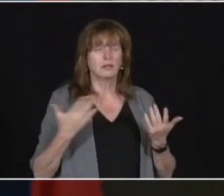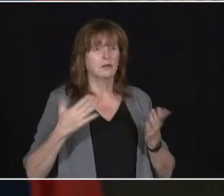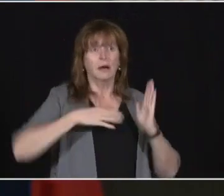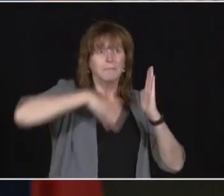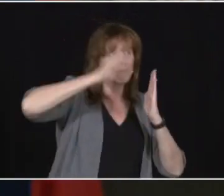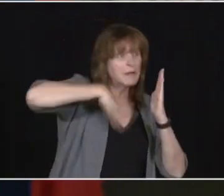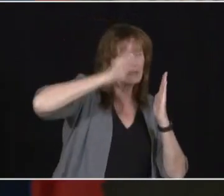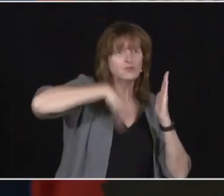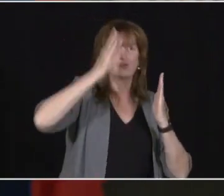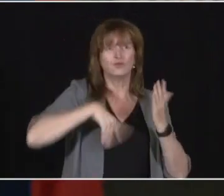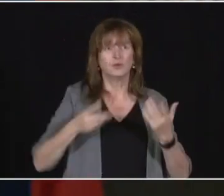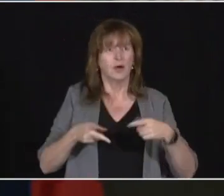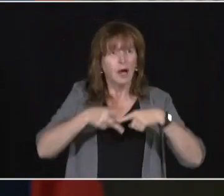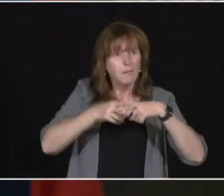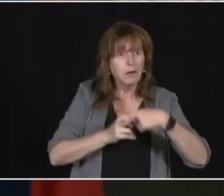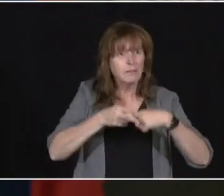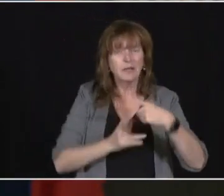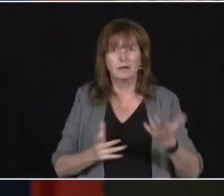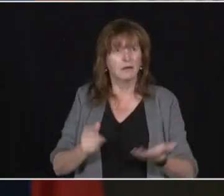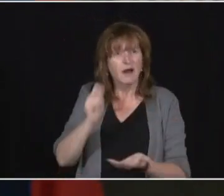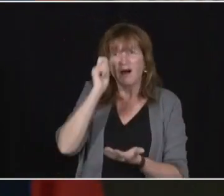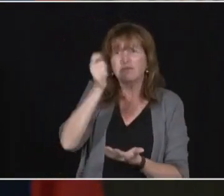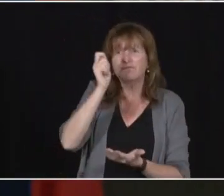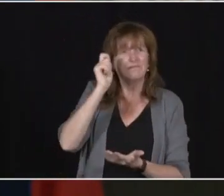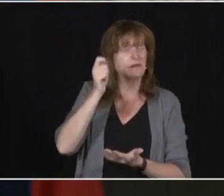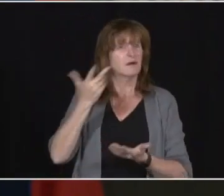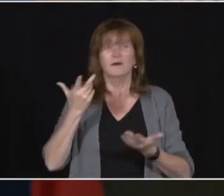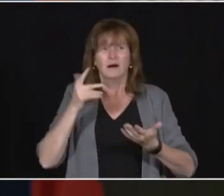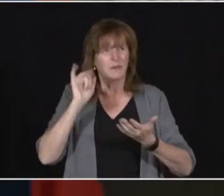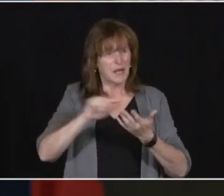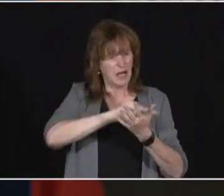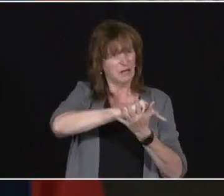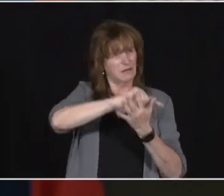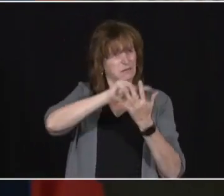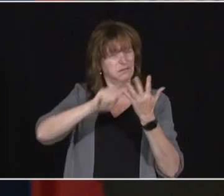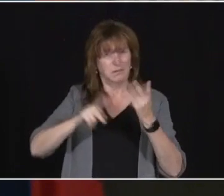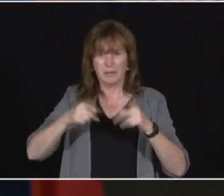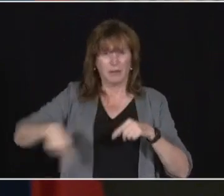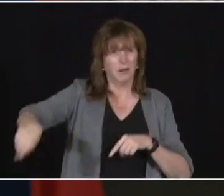the good people of this province who have got us to where we are today.